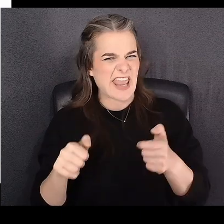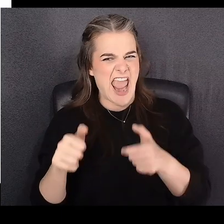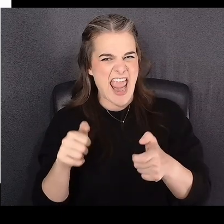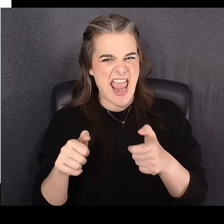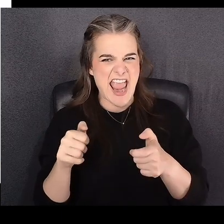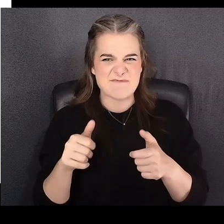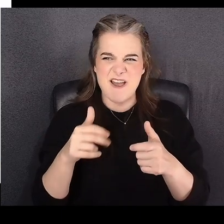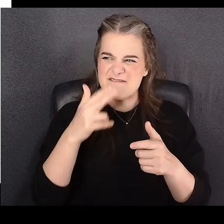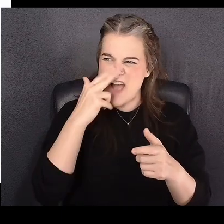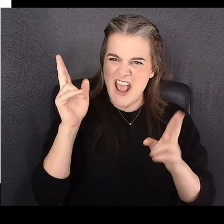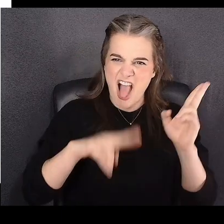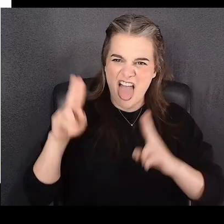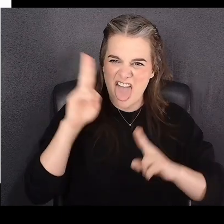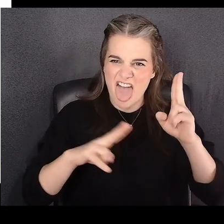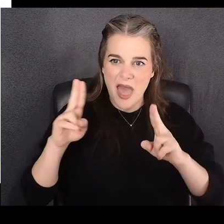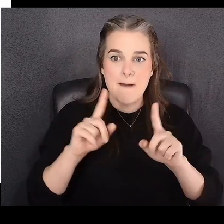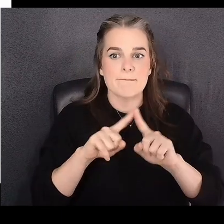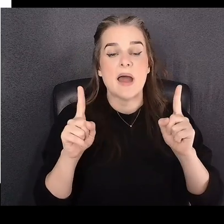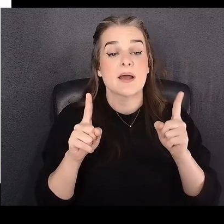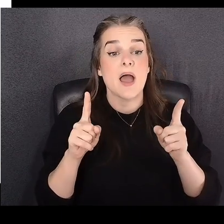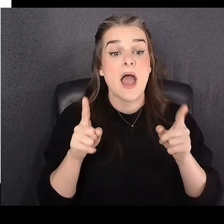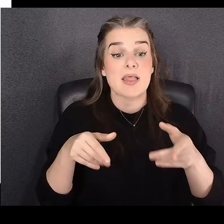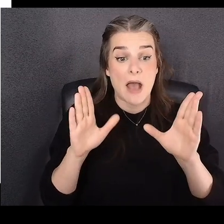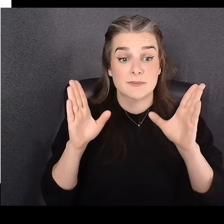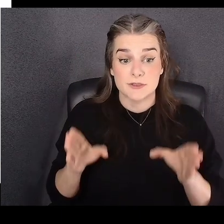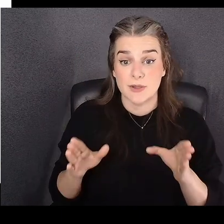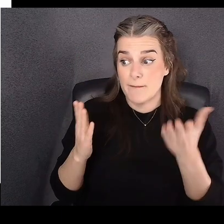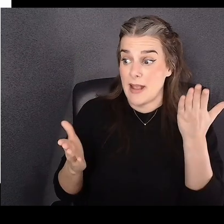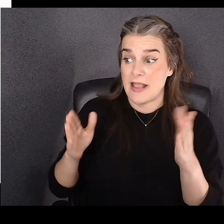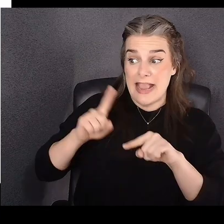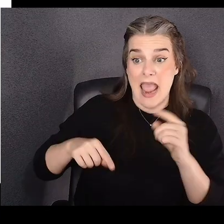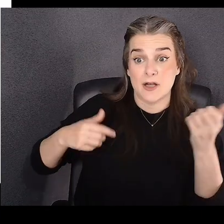can't strum a guitar anymore to engage in playing music.